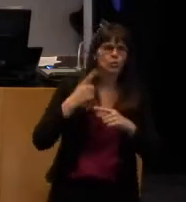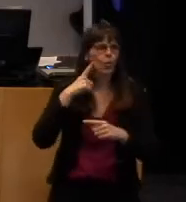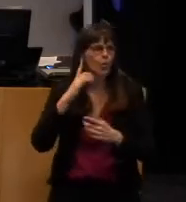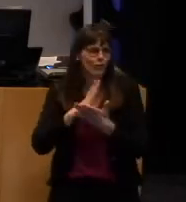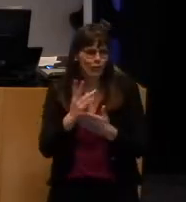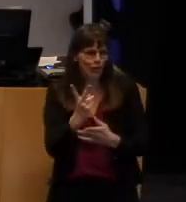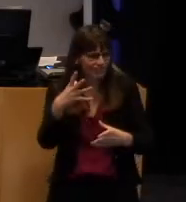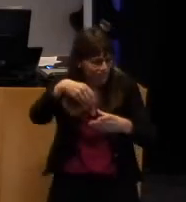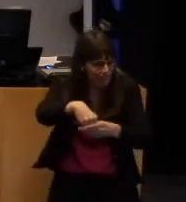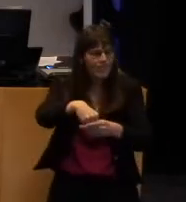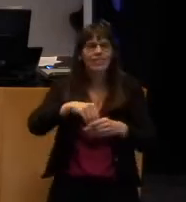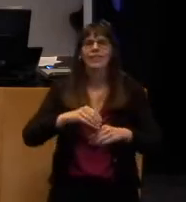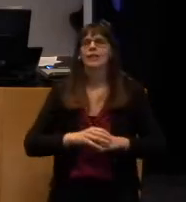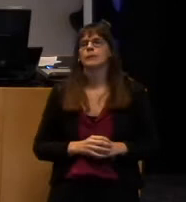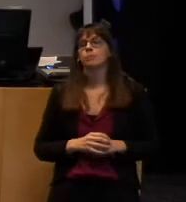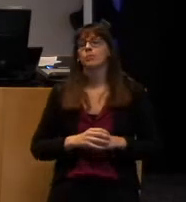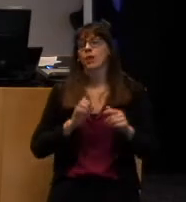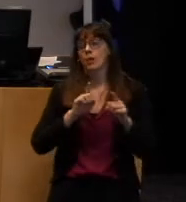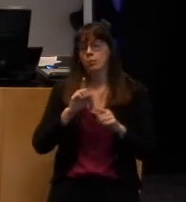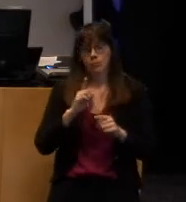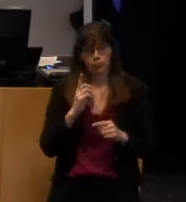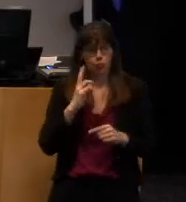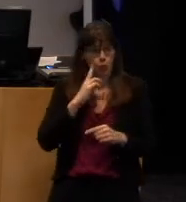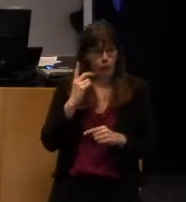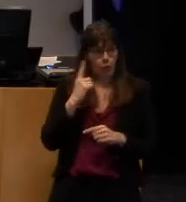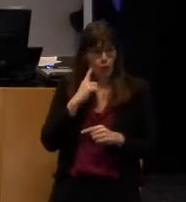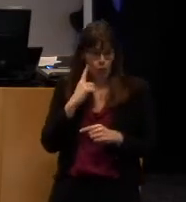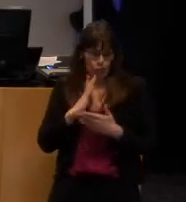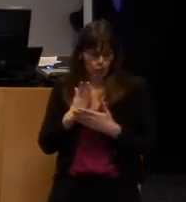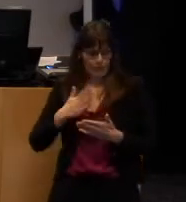So both deaf and hearing interpreters are included in this study